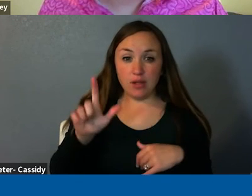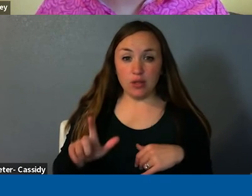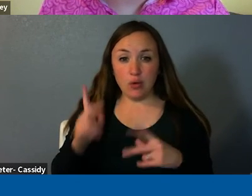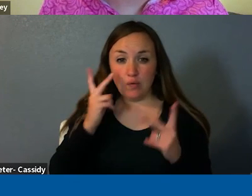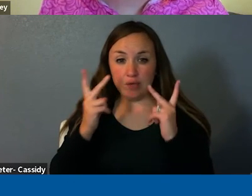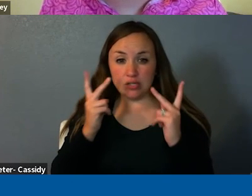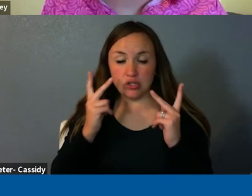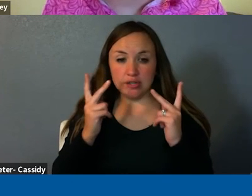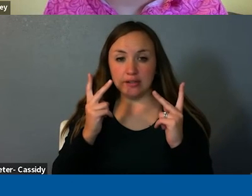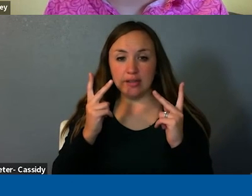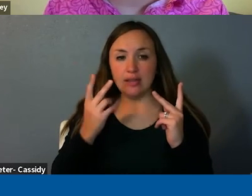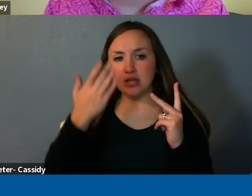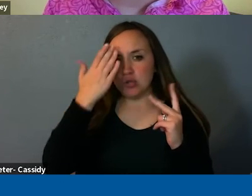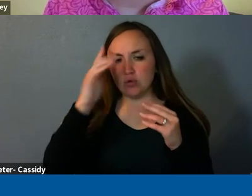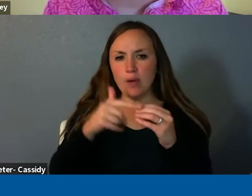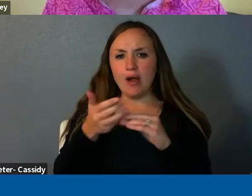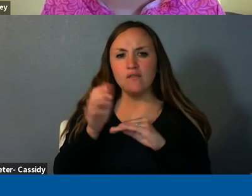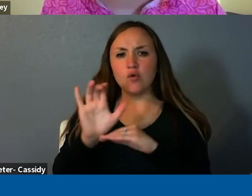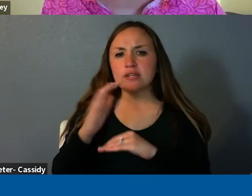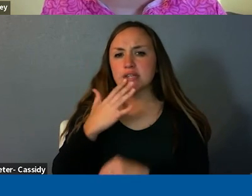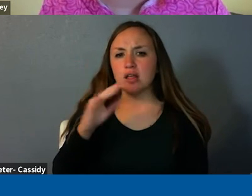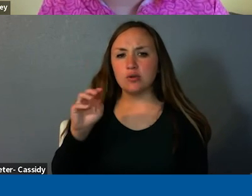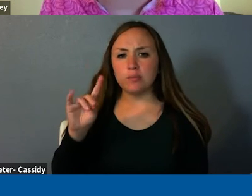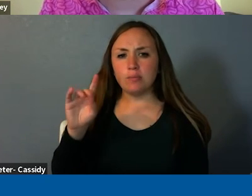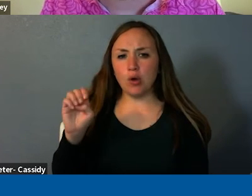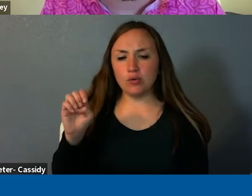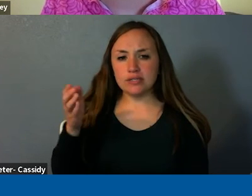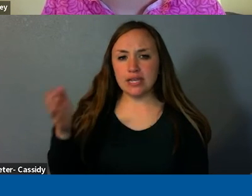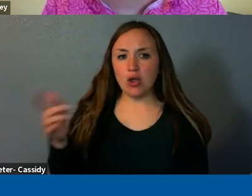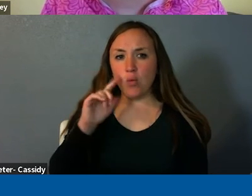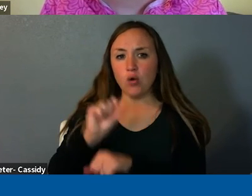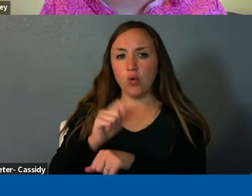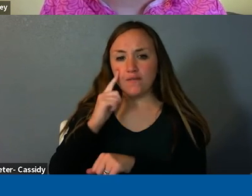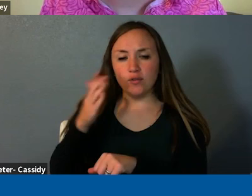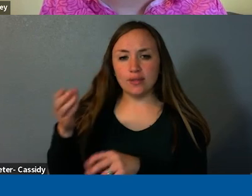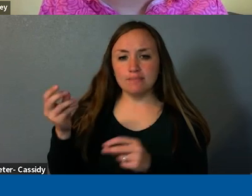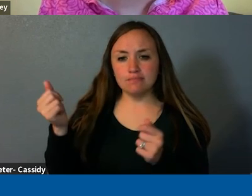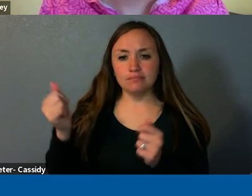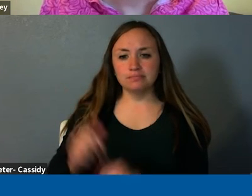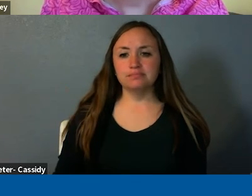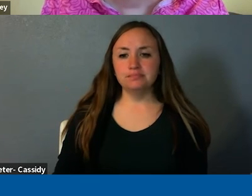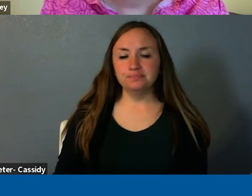that aren't aware that forced color mode exists, it'll just work for them out of the box. Great.